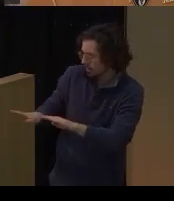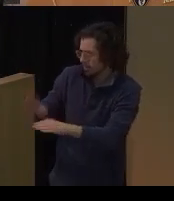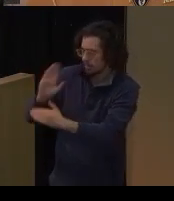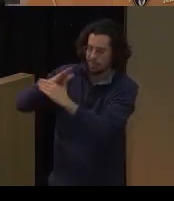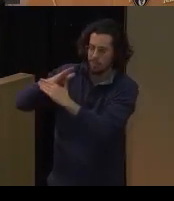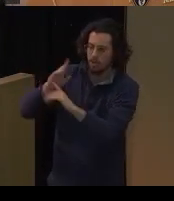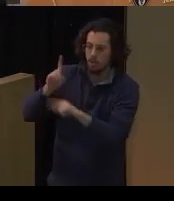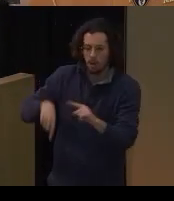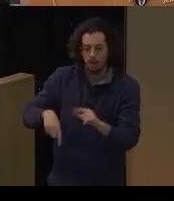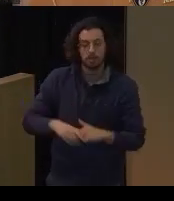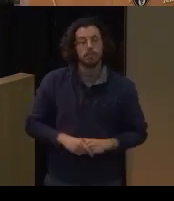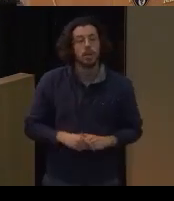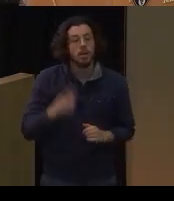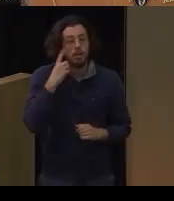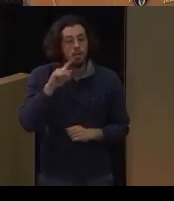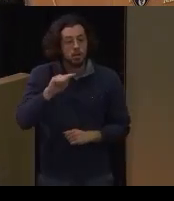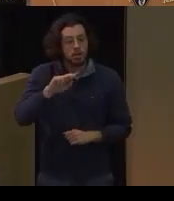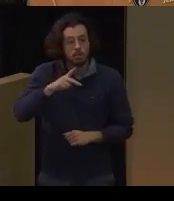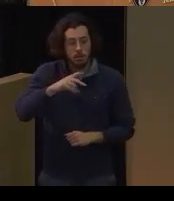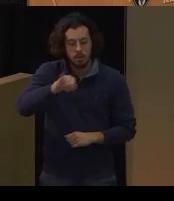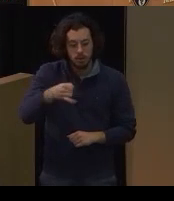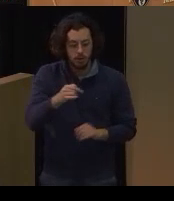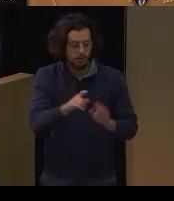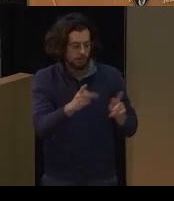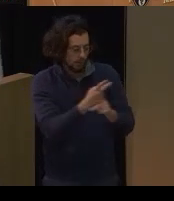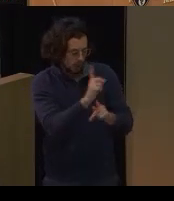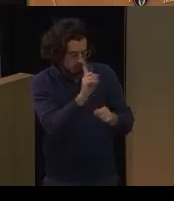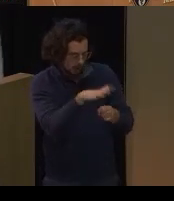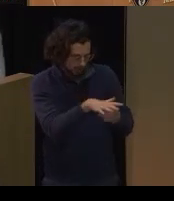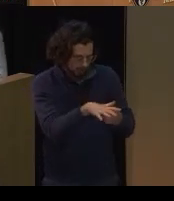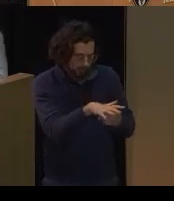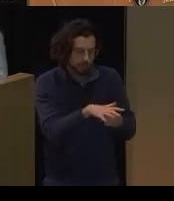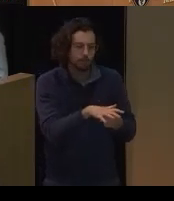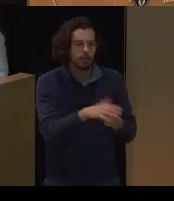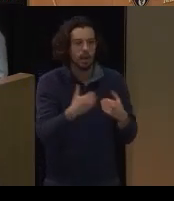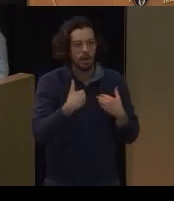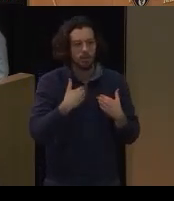localize the tpj in our study we had participants performed a well-used theory of Mind task in the